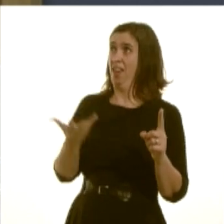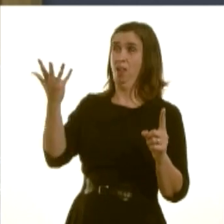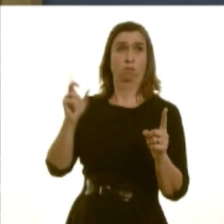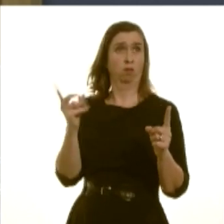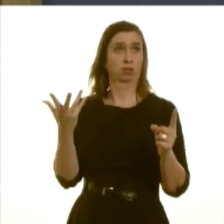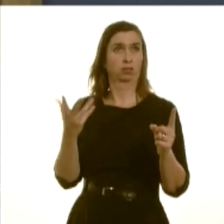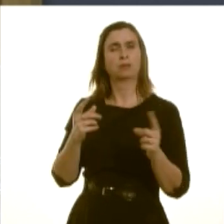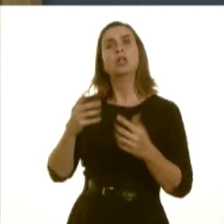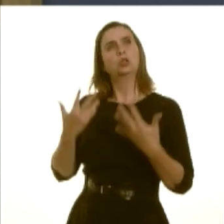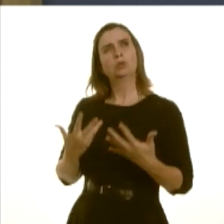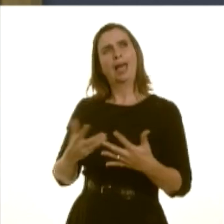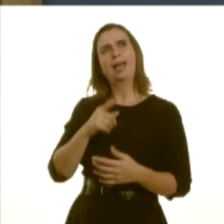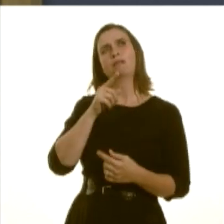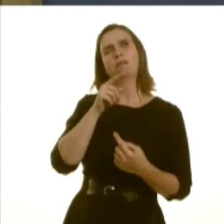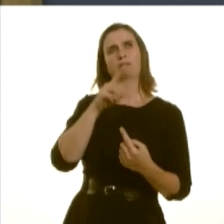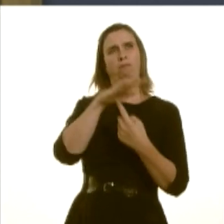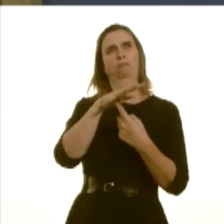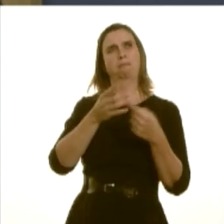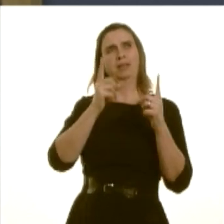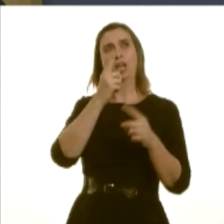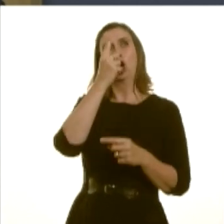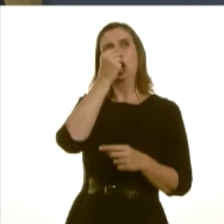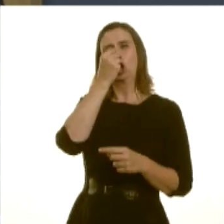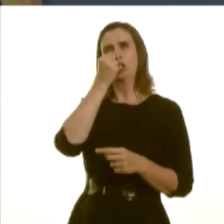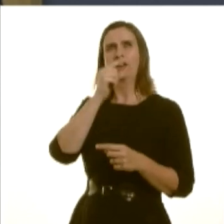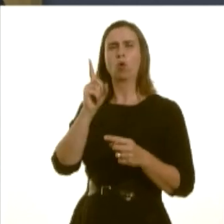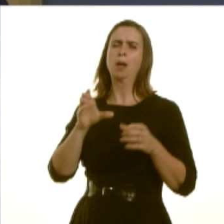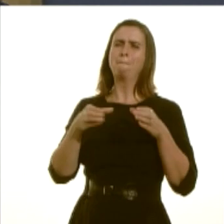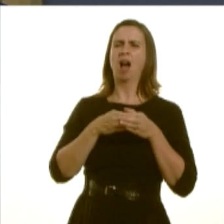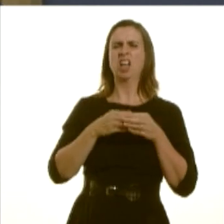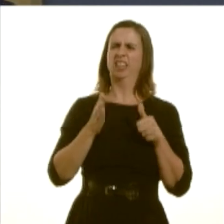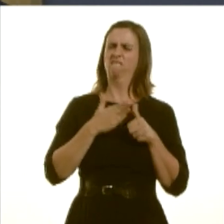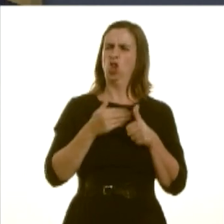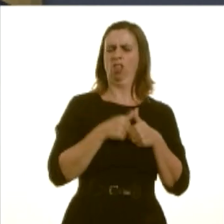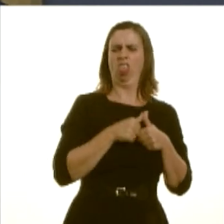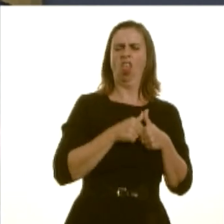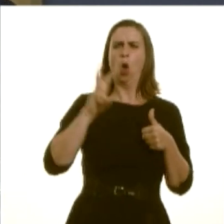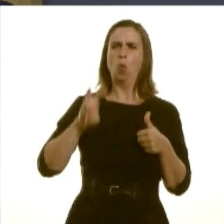for the First Minister to put country ahead of party, to win for Wales. All he has done